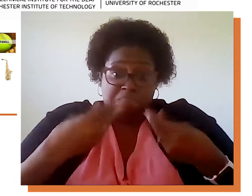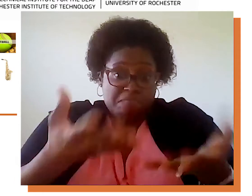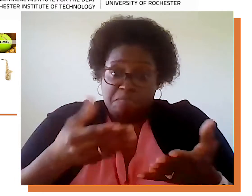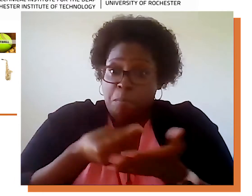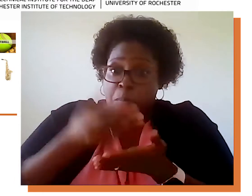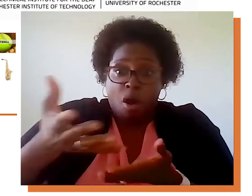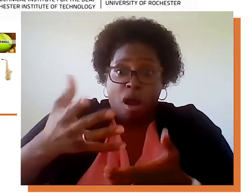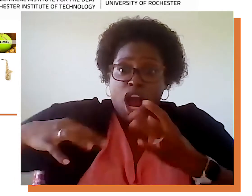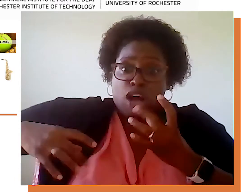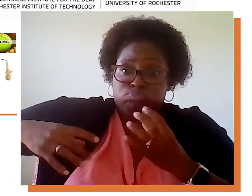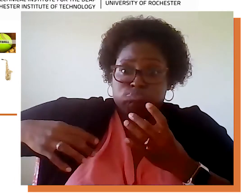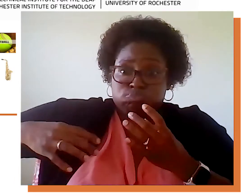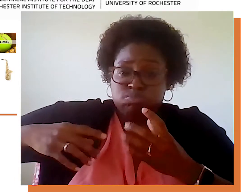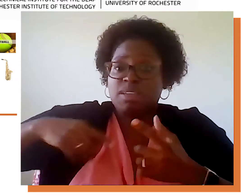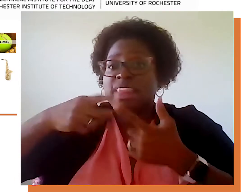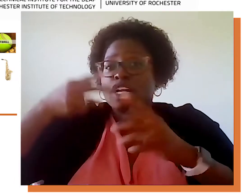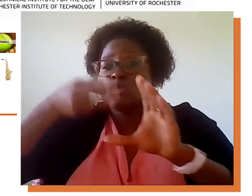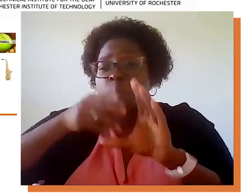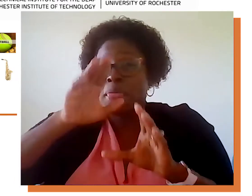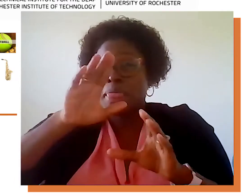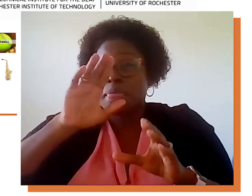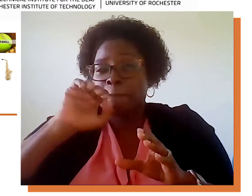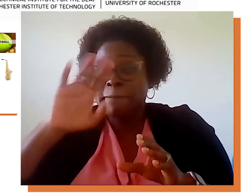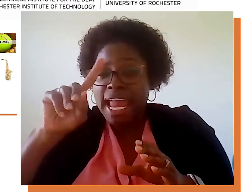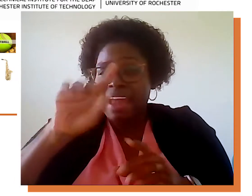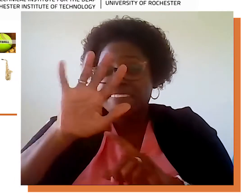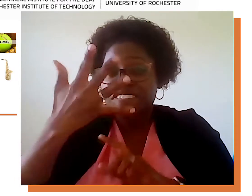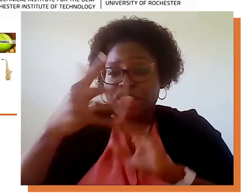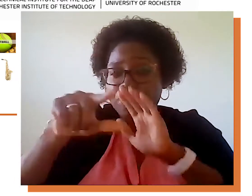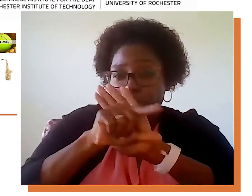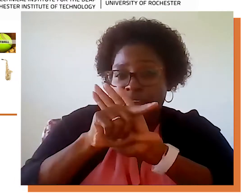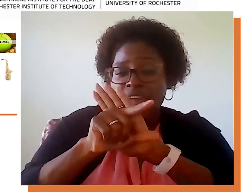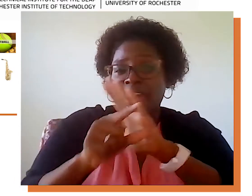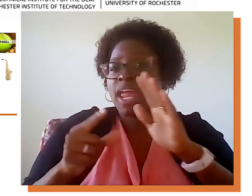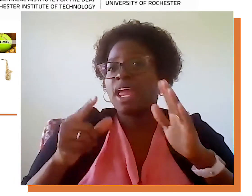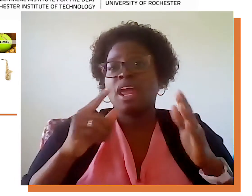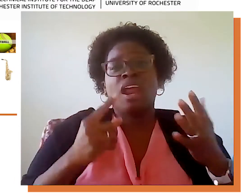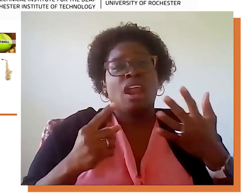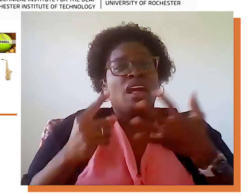She bought the alto sax for me. I joined the band in fifth grade.